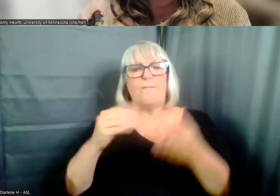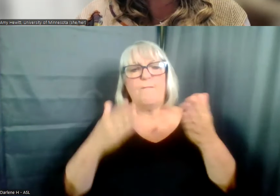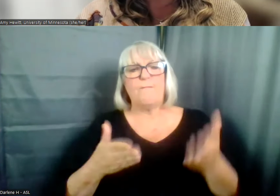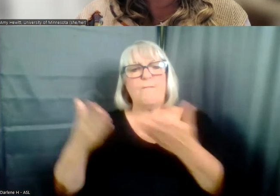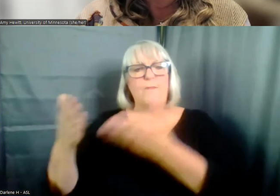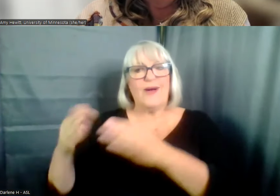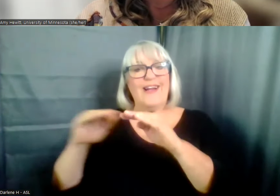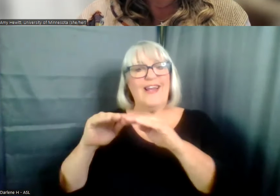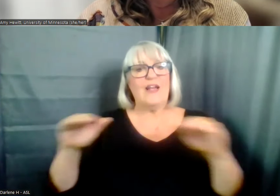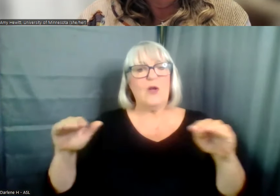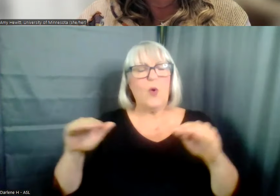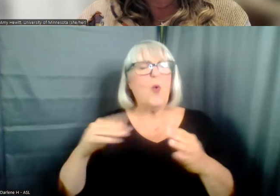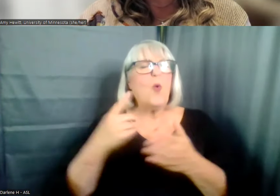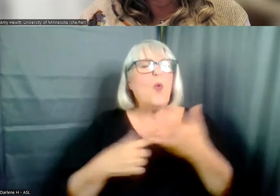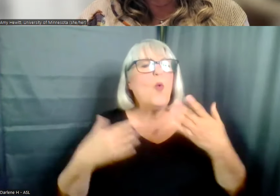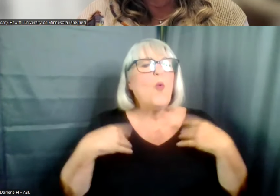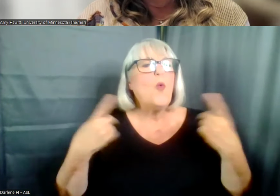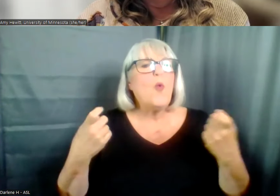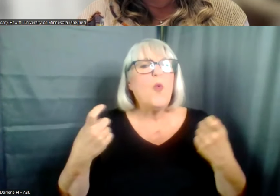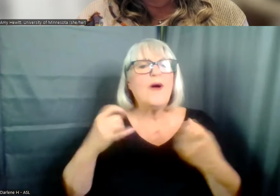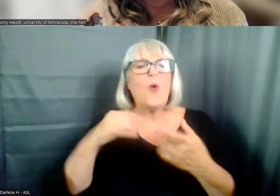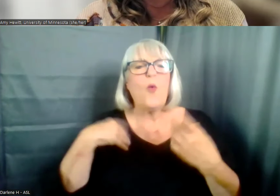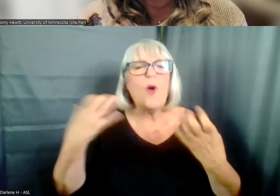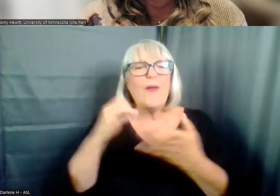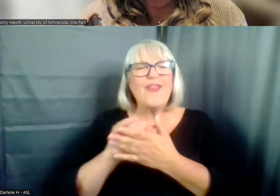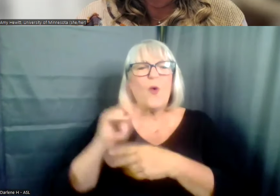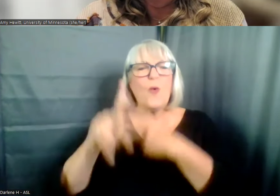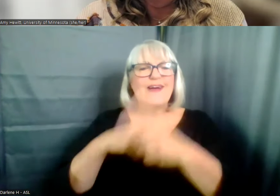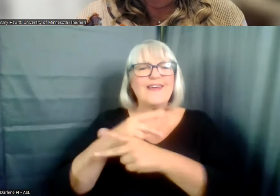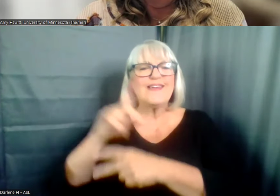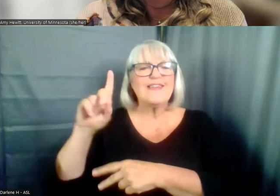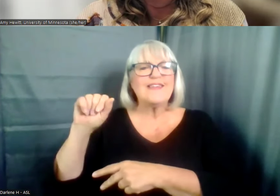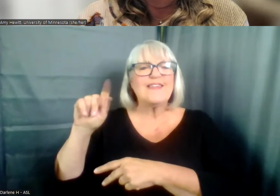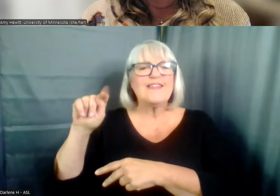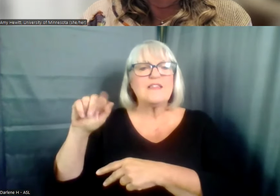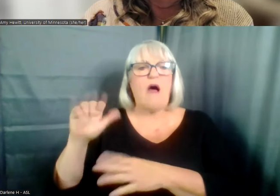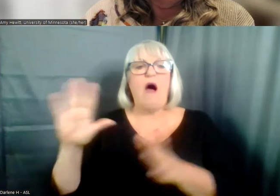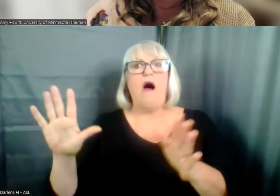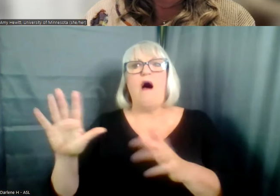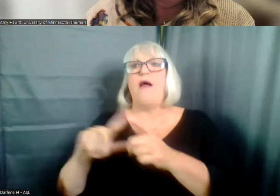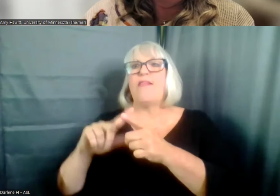the data elements we wanted were, our response rate went way up and we